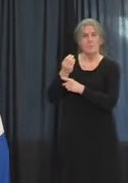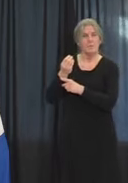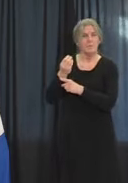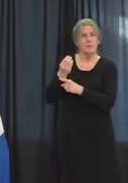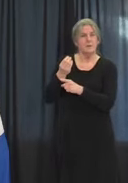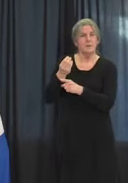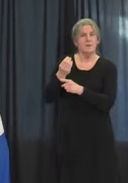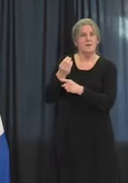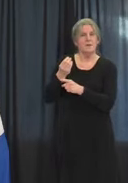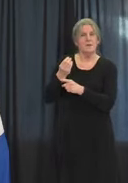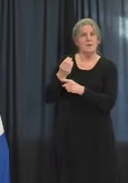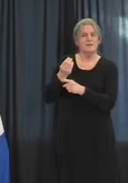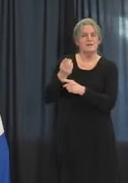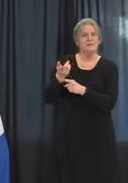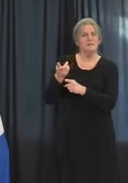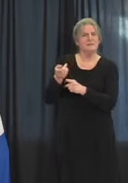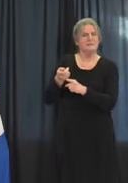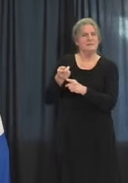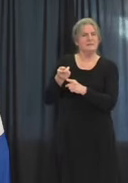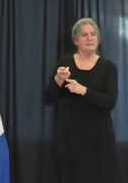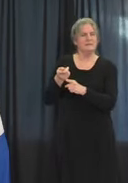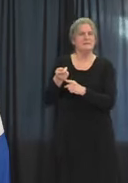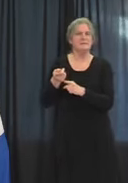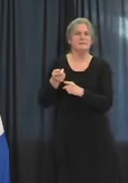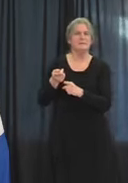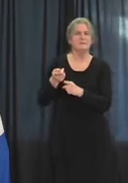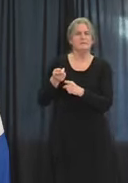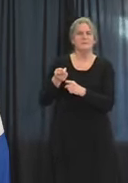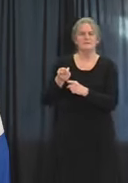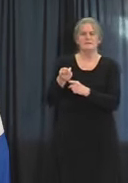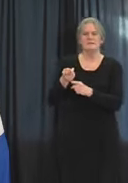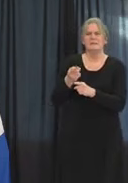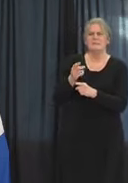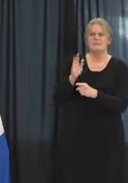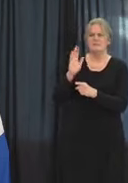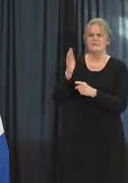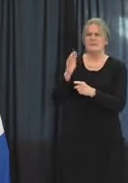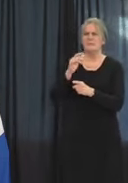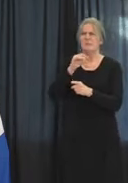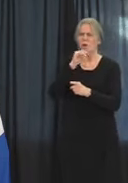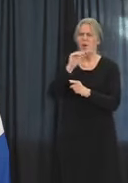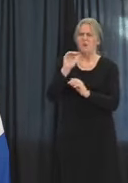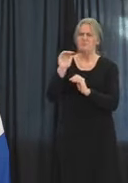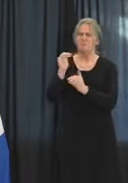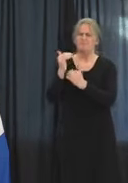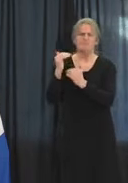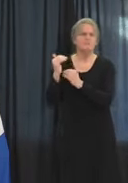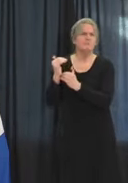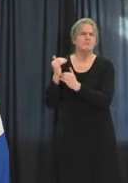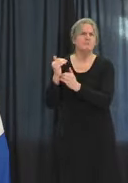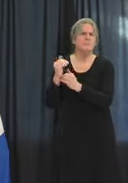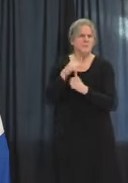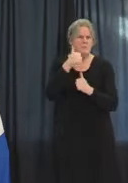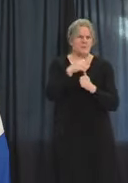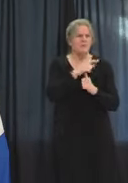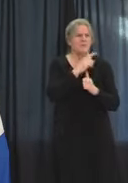They said that, you know, there are not really restrictions. I know you said earlier about